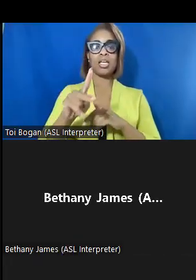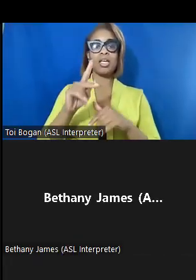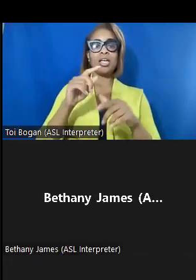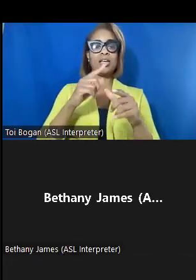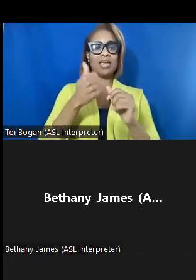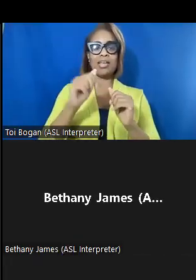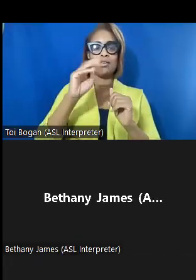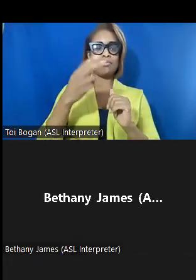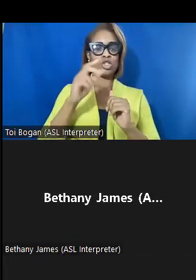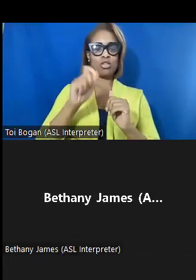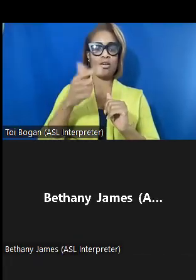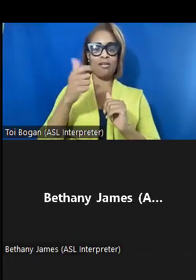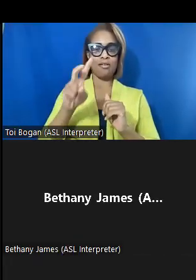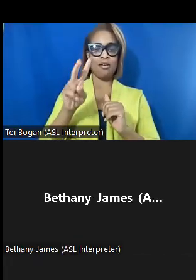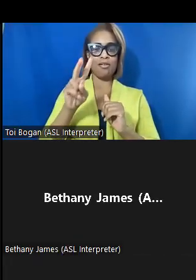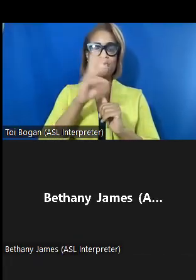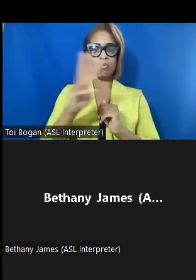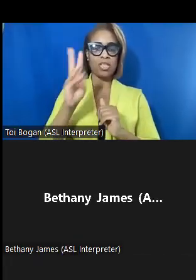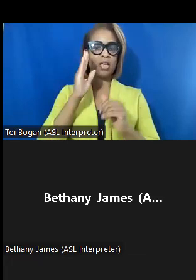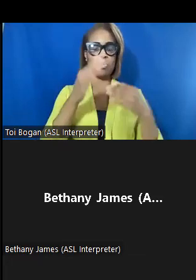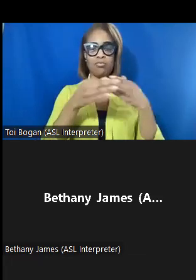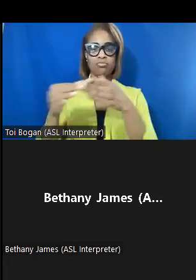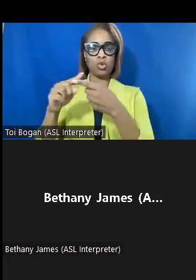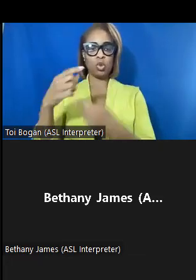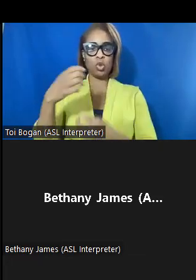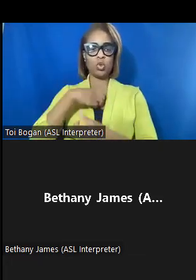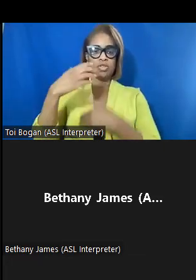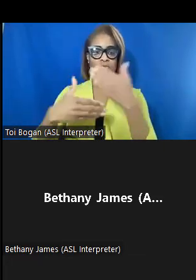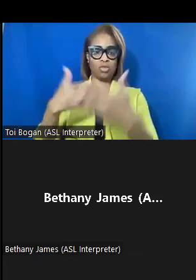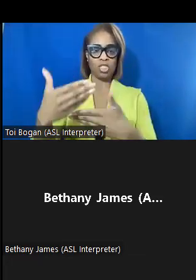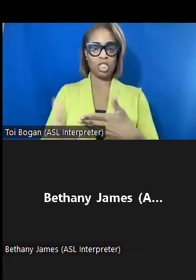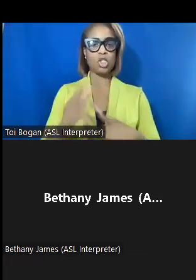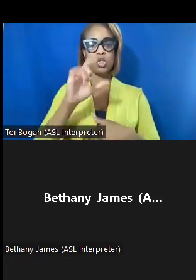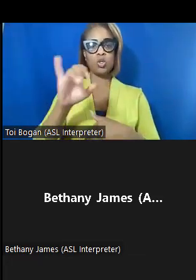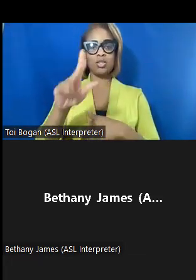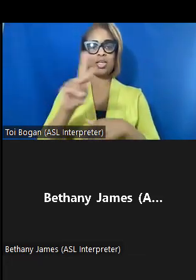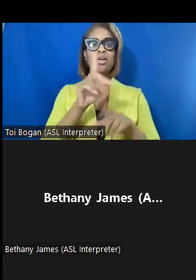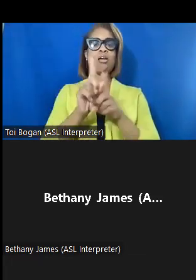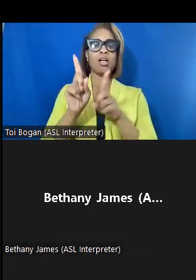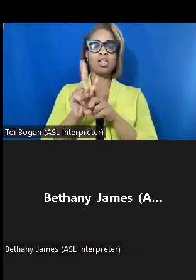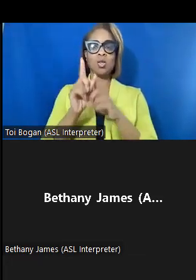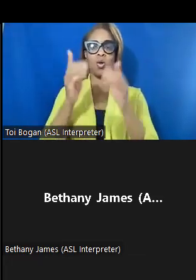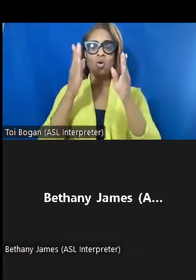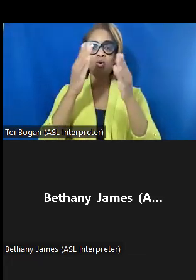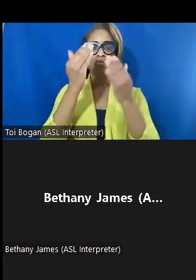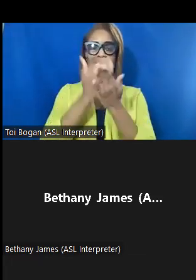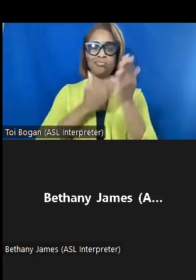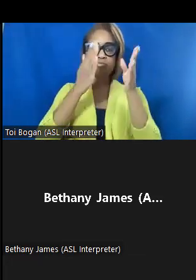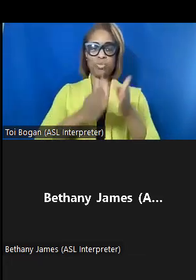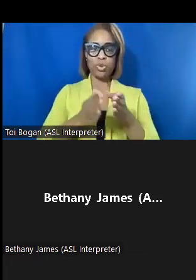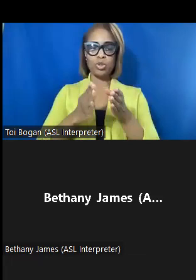will take you to the grievance procedure link as well as a list of persons who are assigned